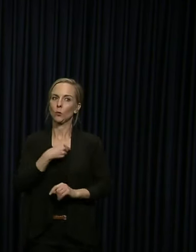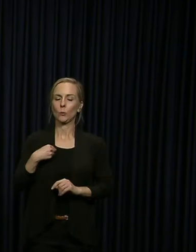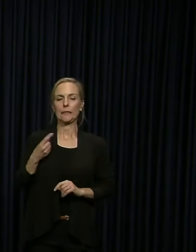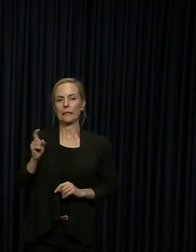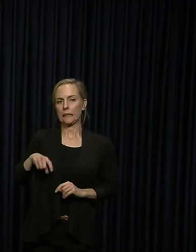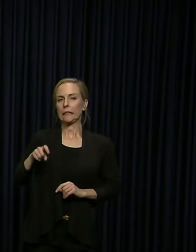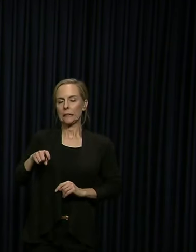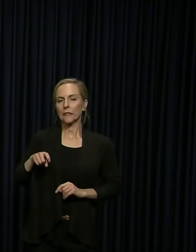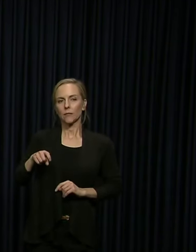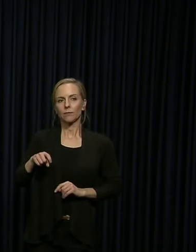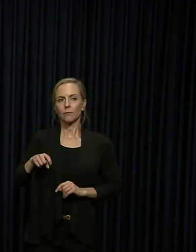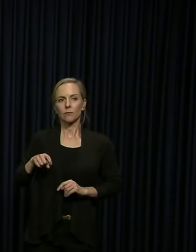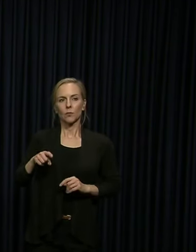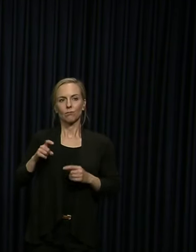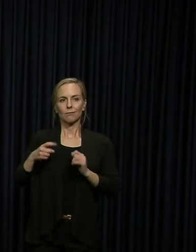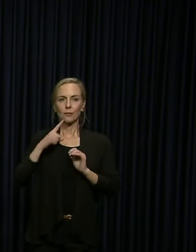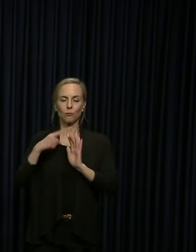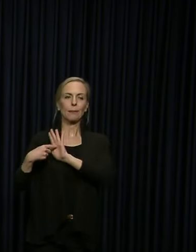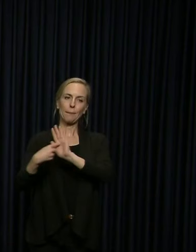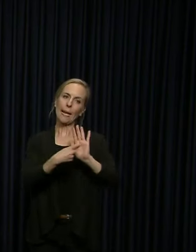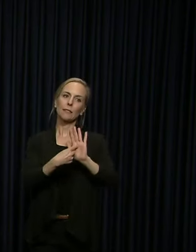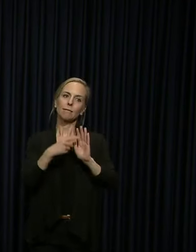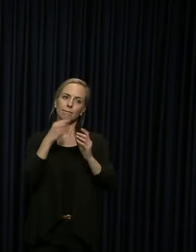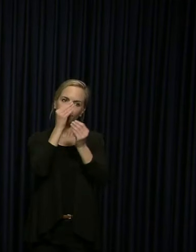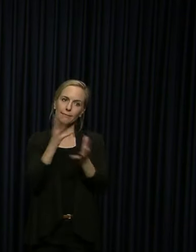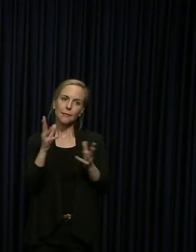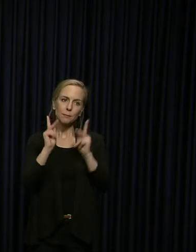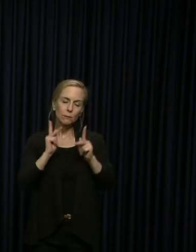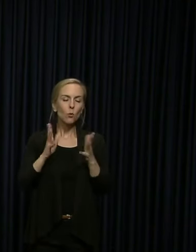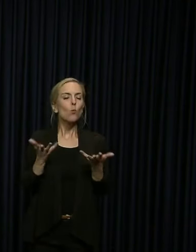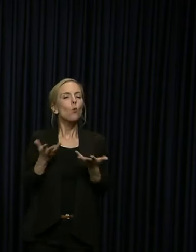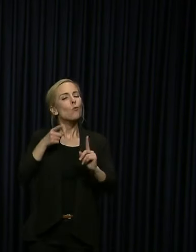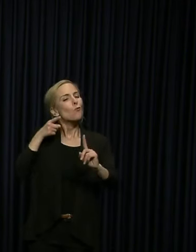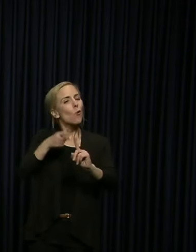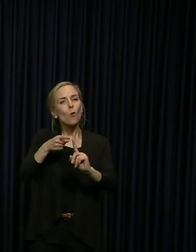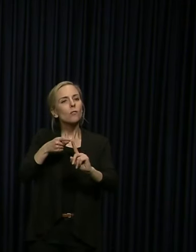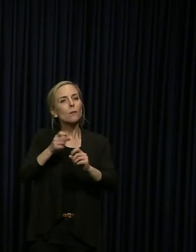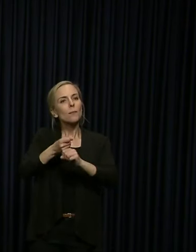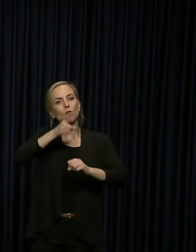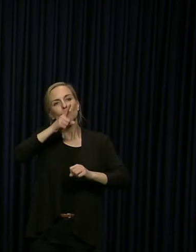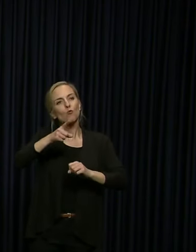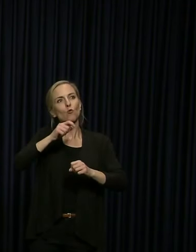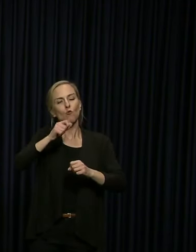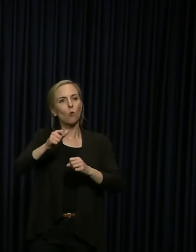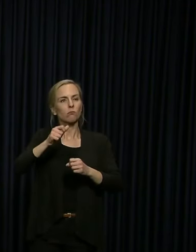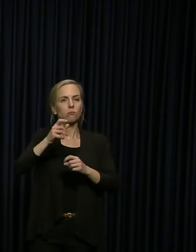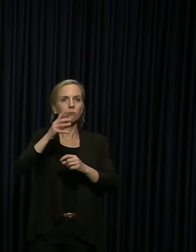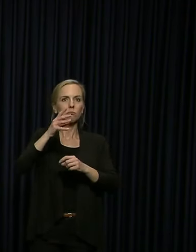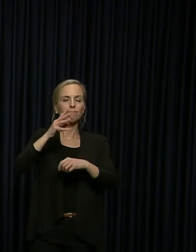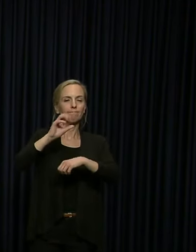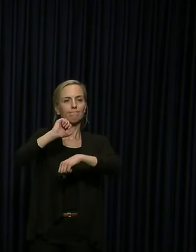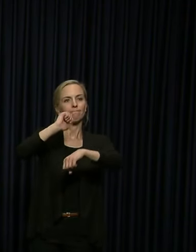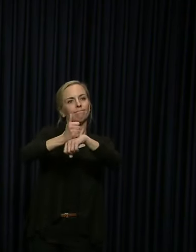THE ABILITY OF A KENTUCKY RESIDENT TO MOVE FROM ANOTHER